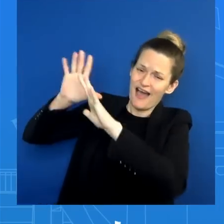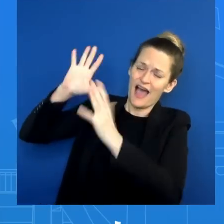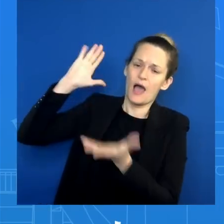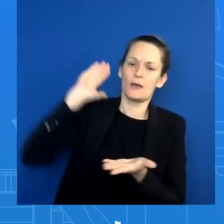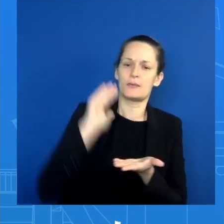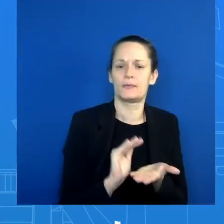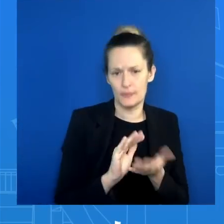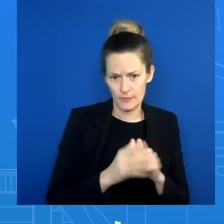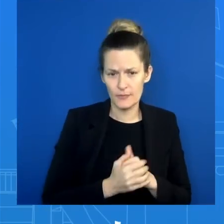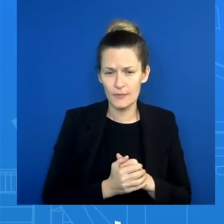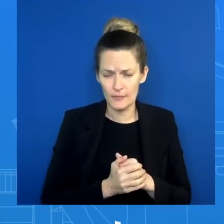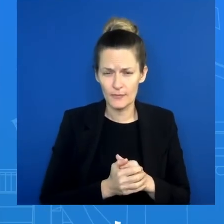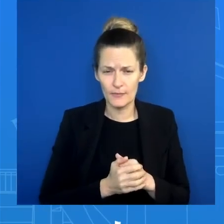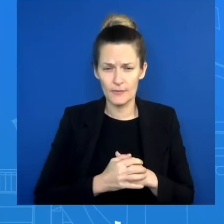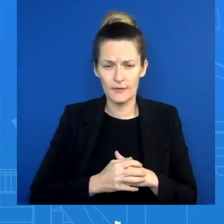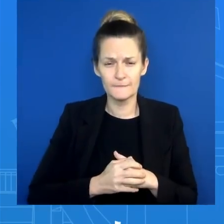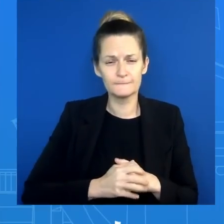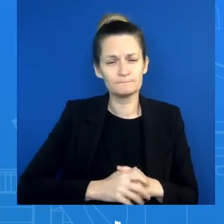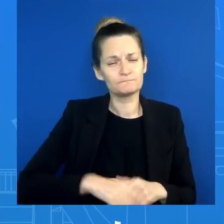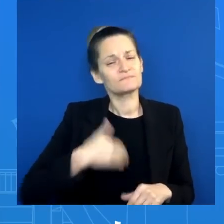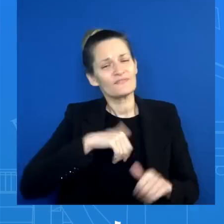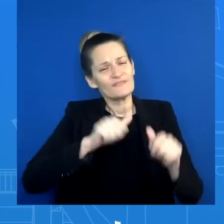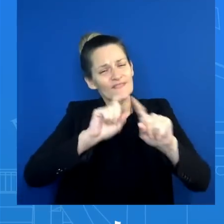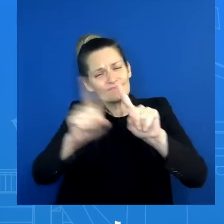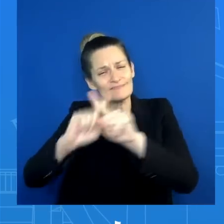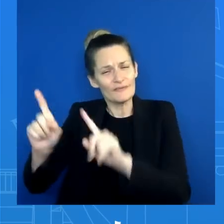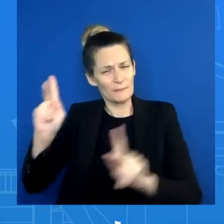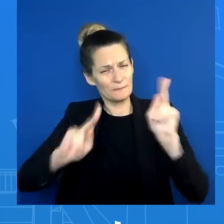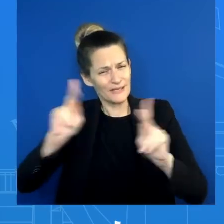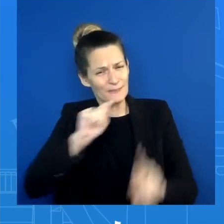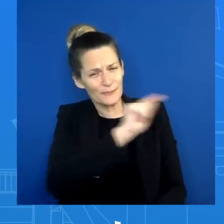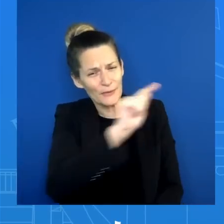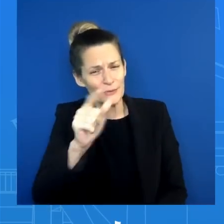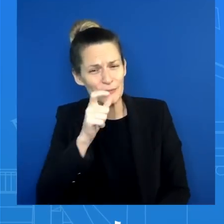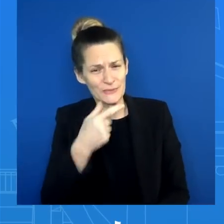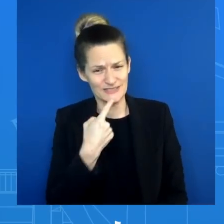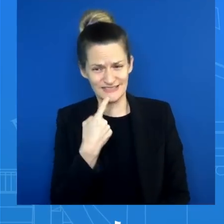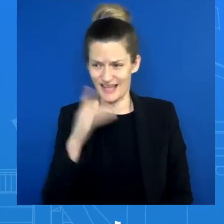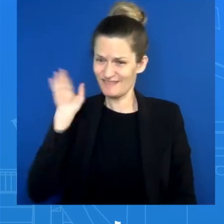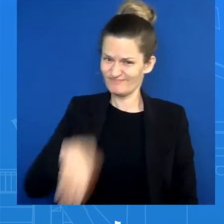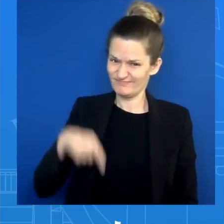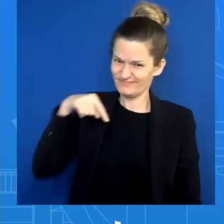And lastly, Representative Clyburn, this will help free bars, especially bars of color